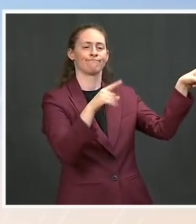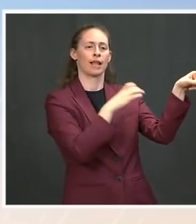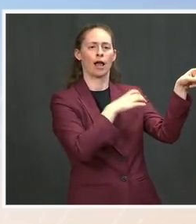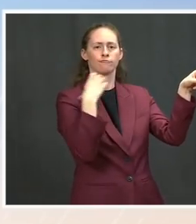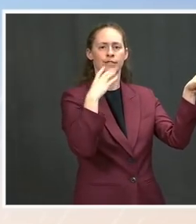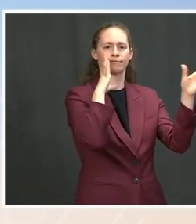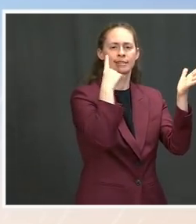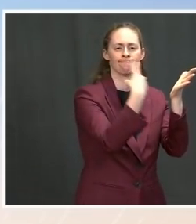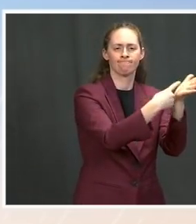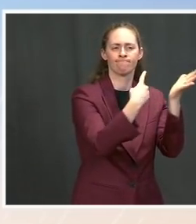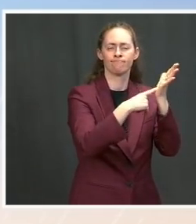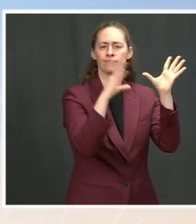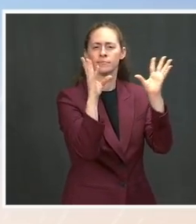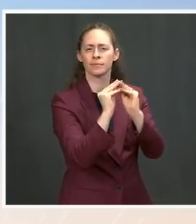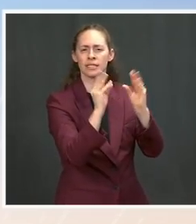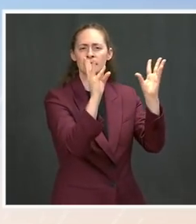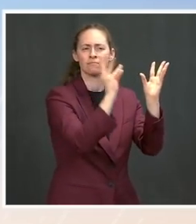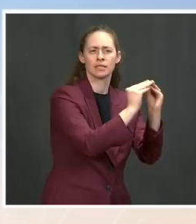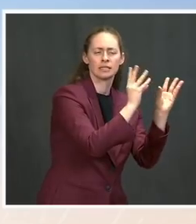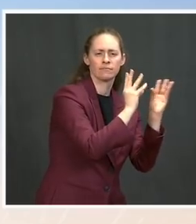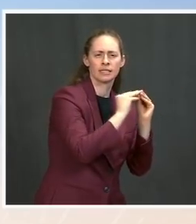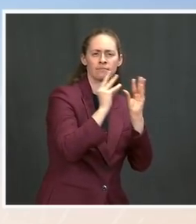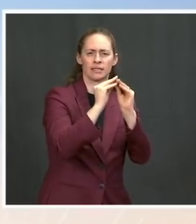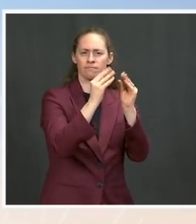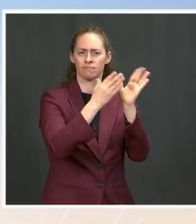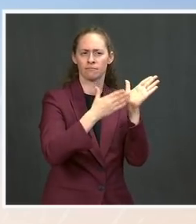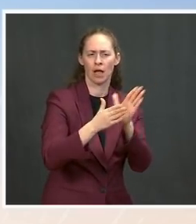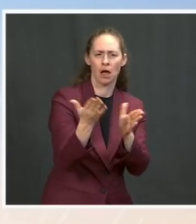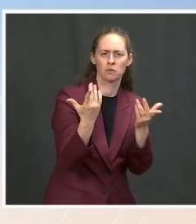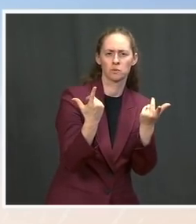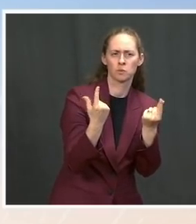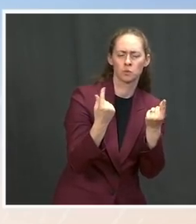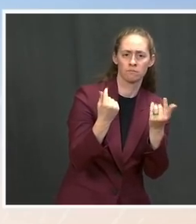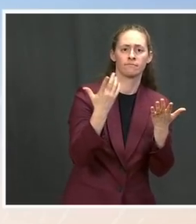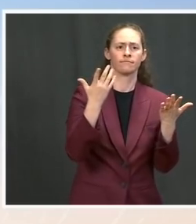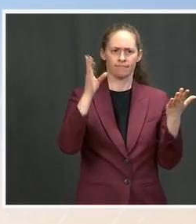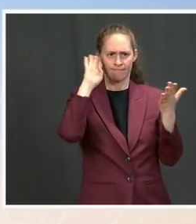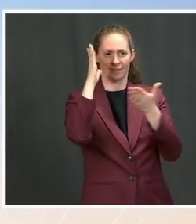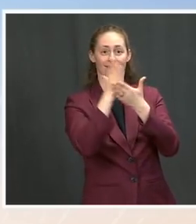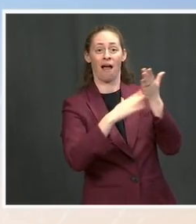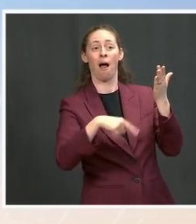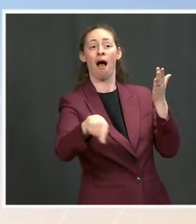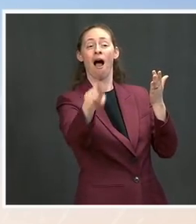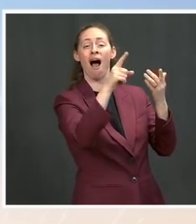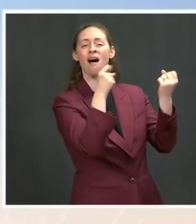about different components of different parts of the plan. But I don't have a new timeline to set for the American Families Plan.